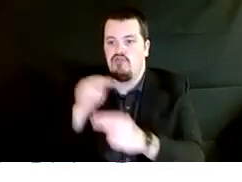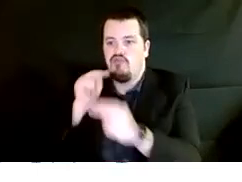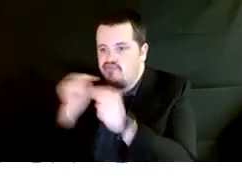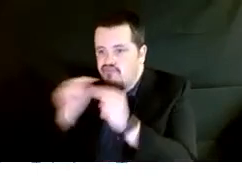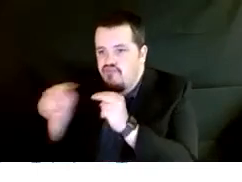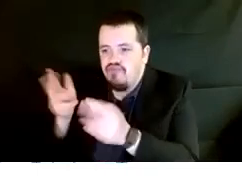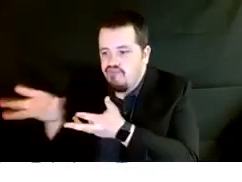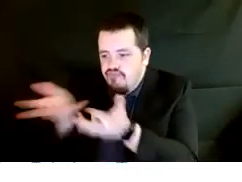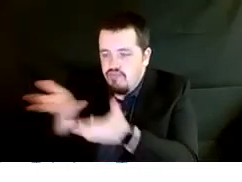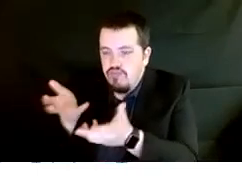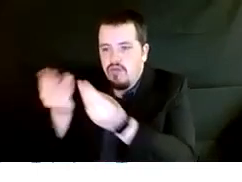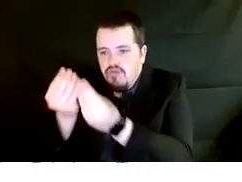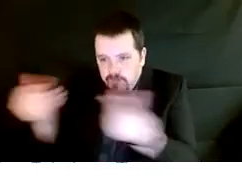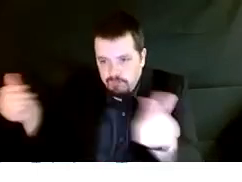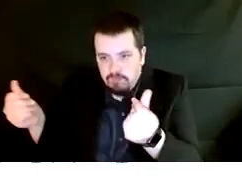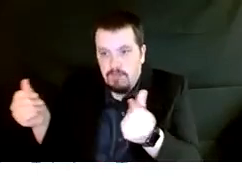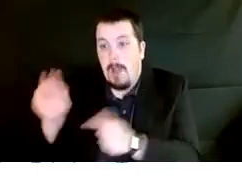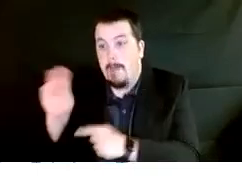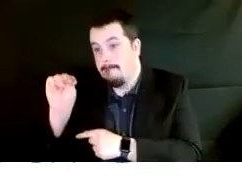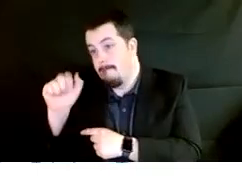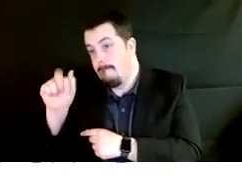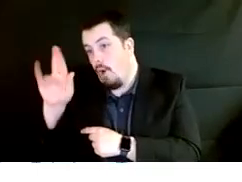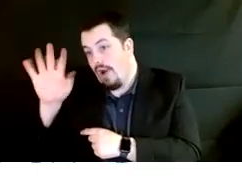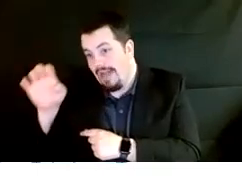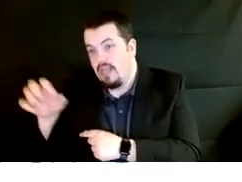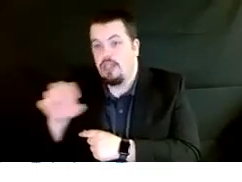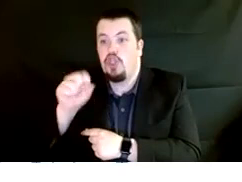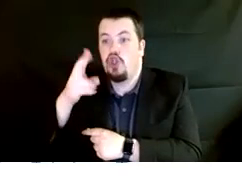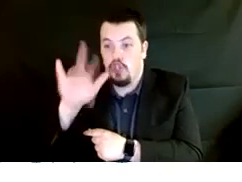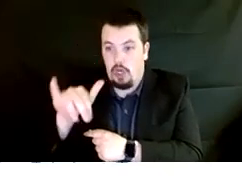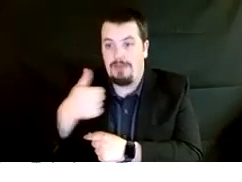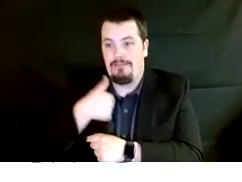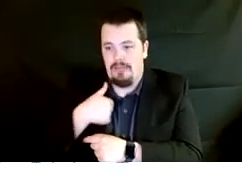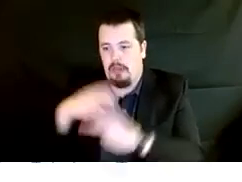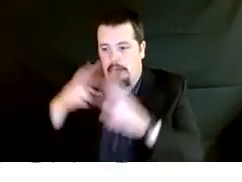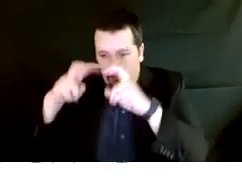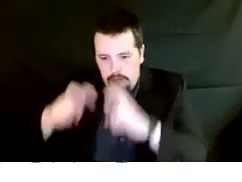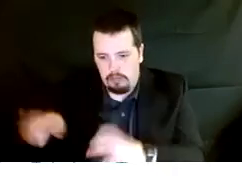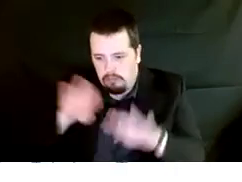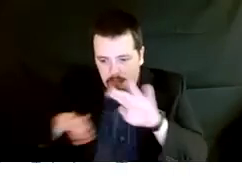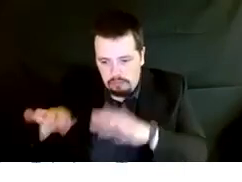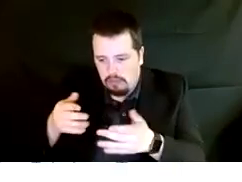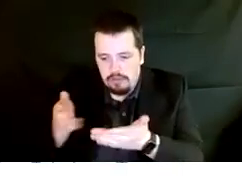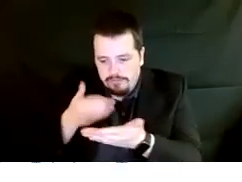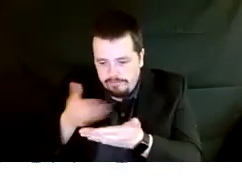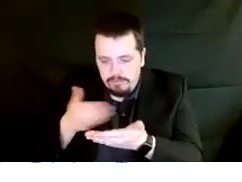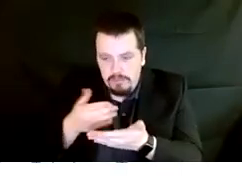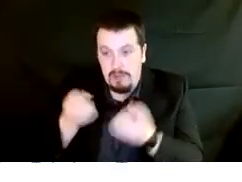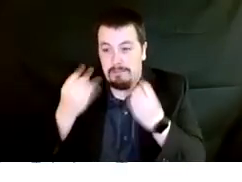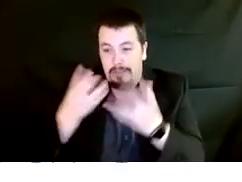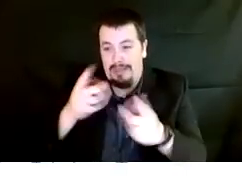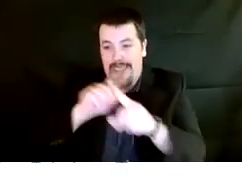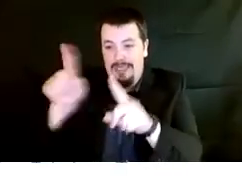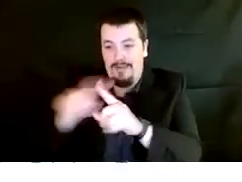the resolution... Martie and Sherry and I dug through um a bunch of other states guidance and we kind of